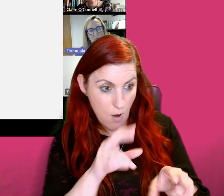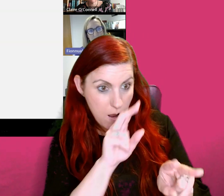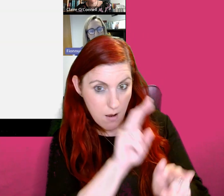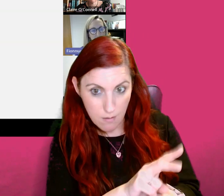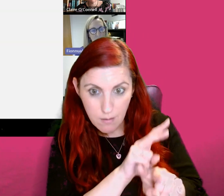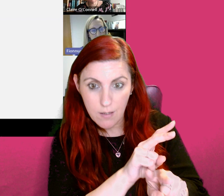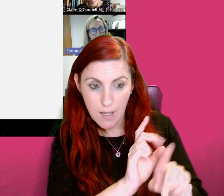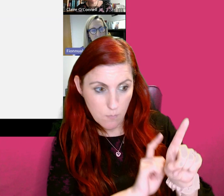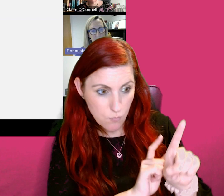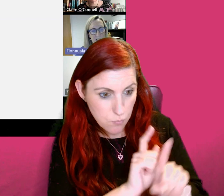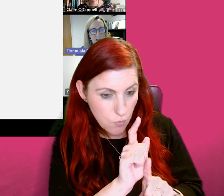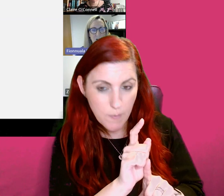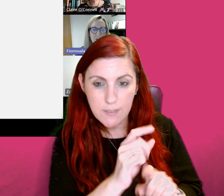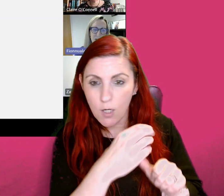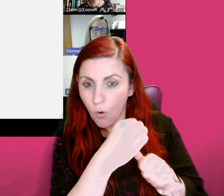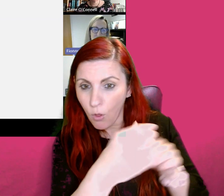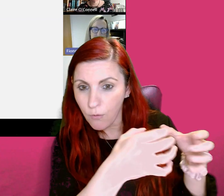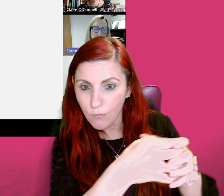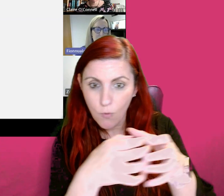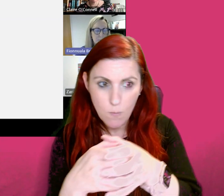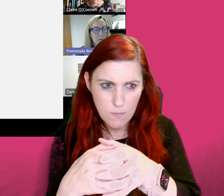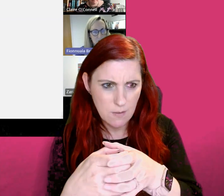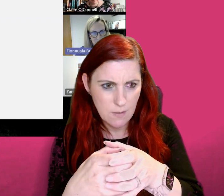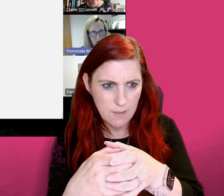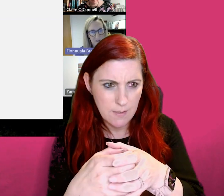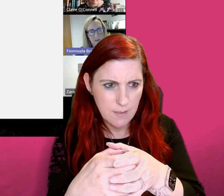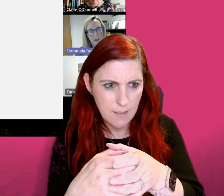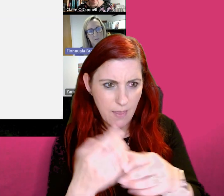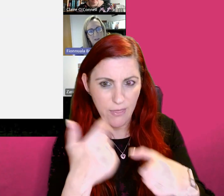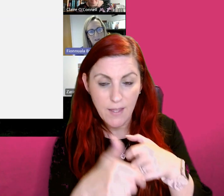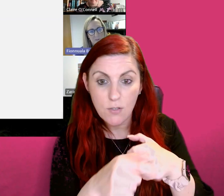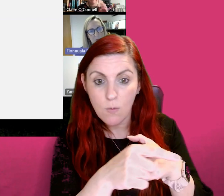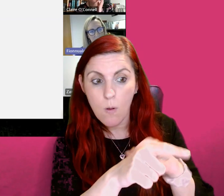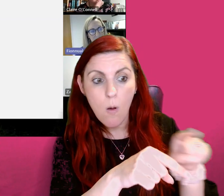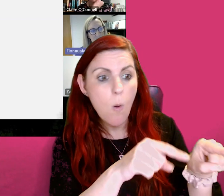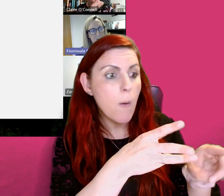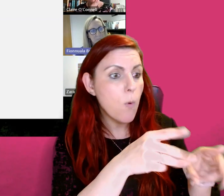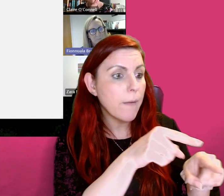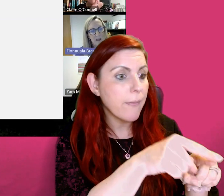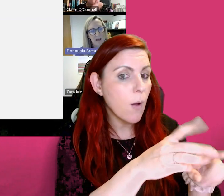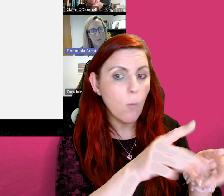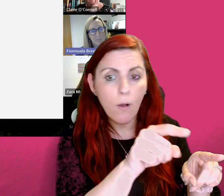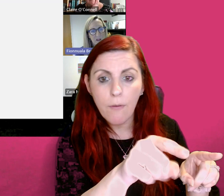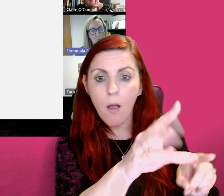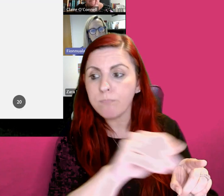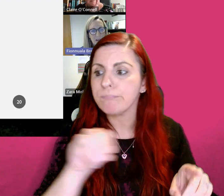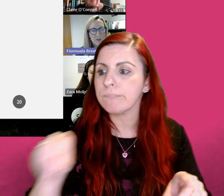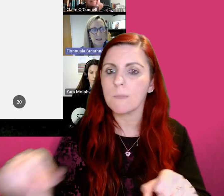Improvement in other groups are then just being imported into the diabetes population um without